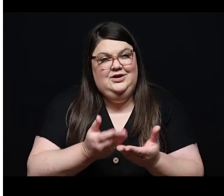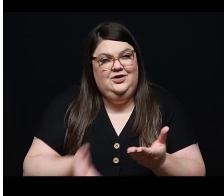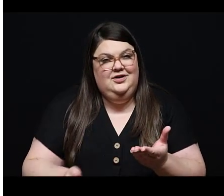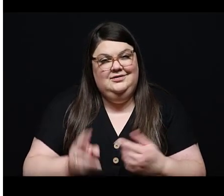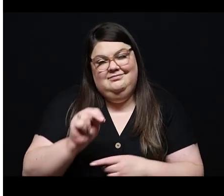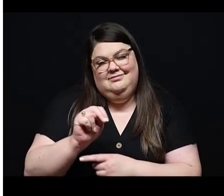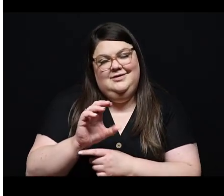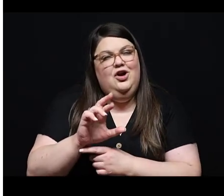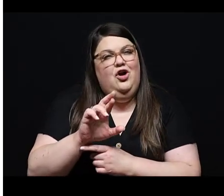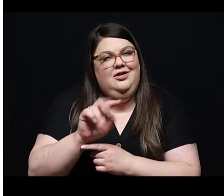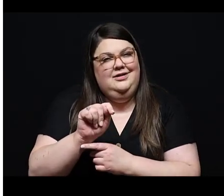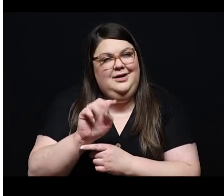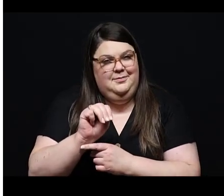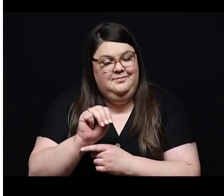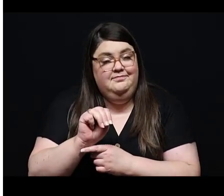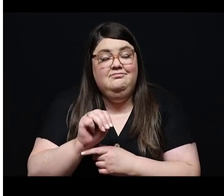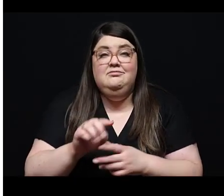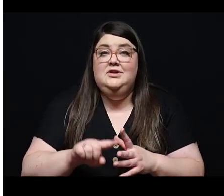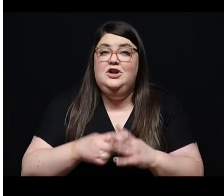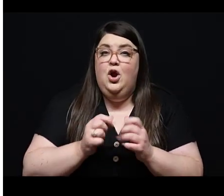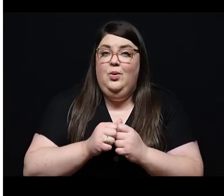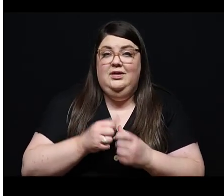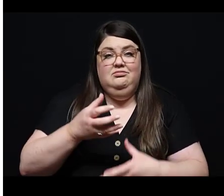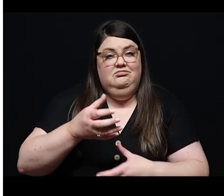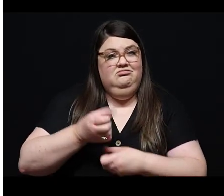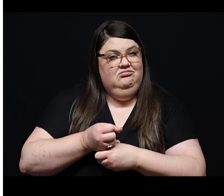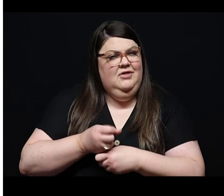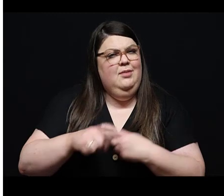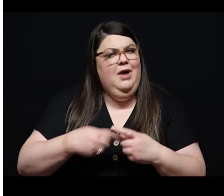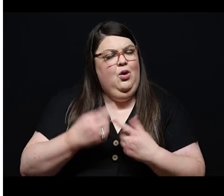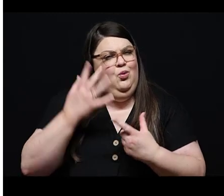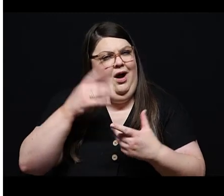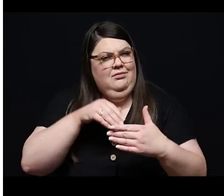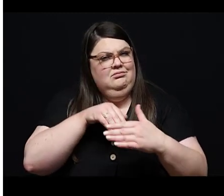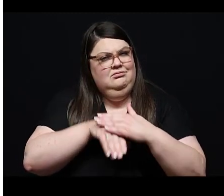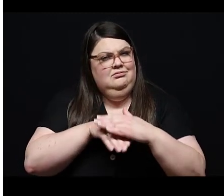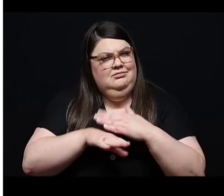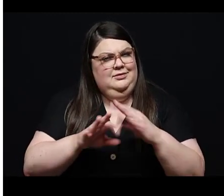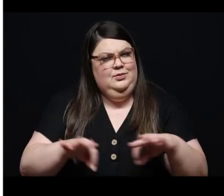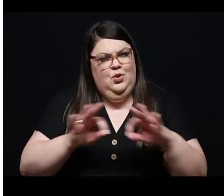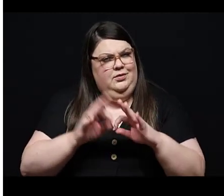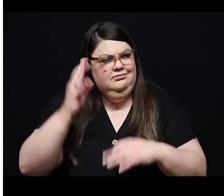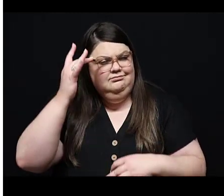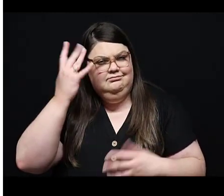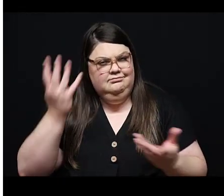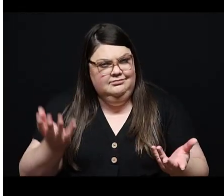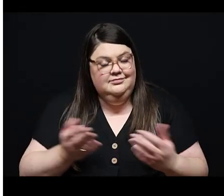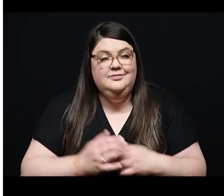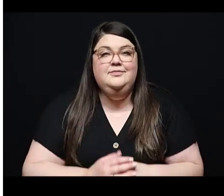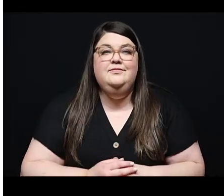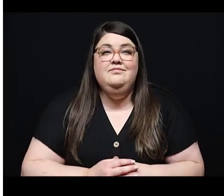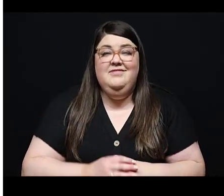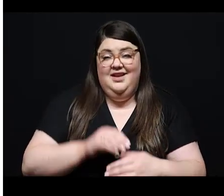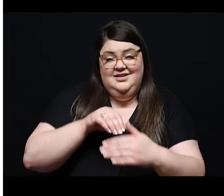Let’s begin with an overview of why accessibility is important. Accessibility helps all people,